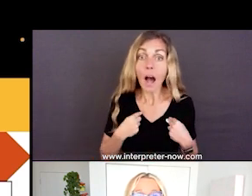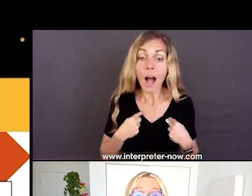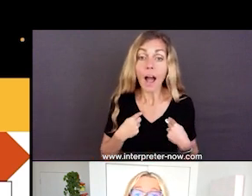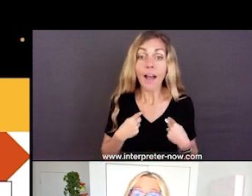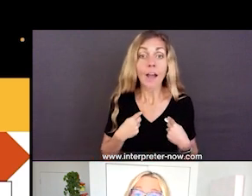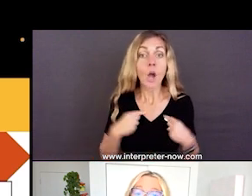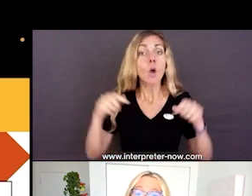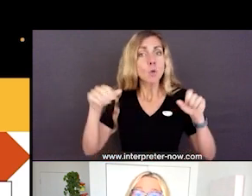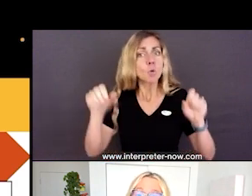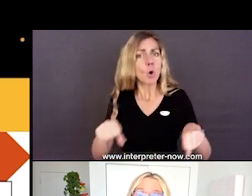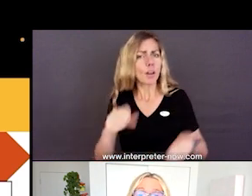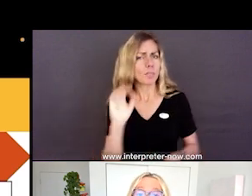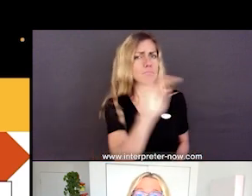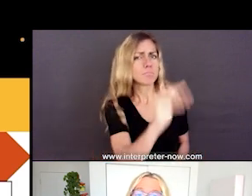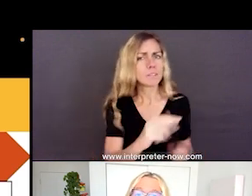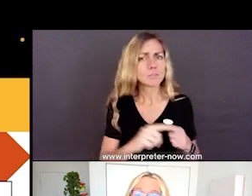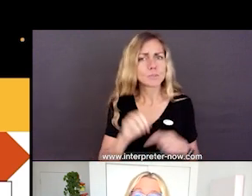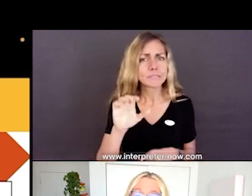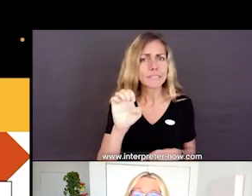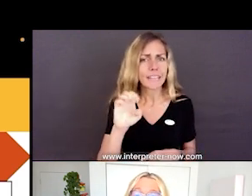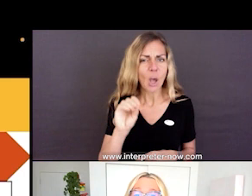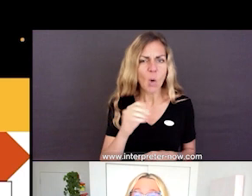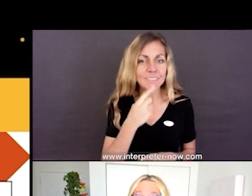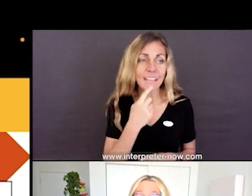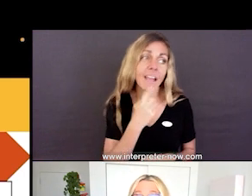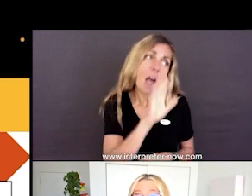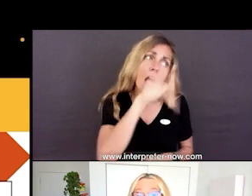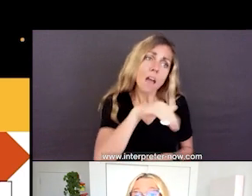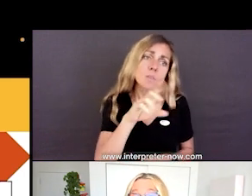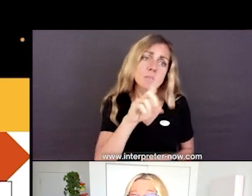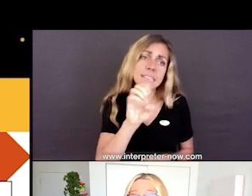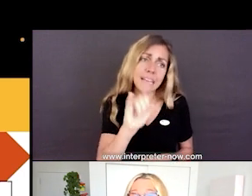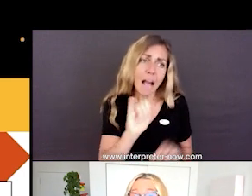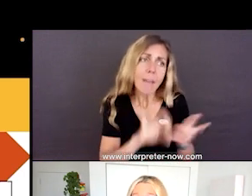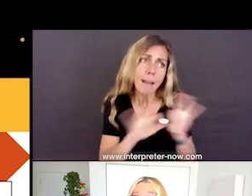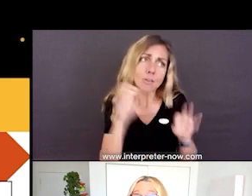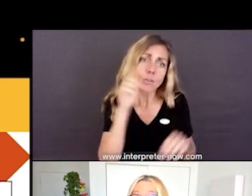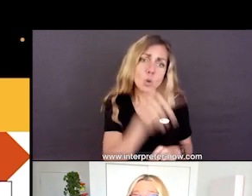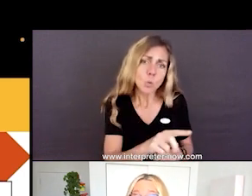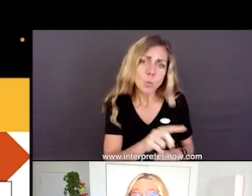I know diversity, equity, and inclusion matters to you. So I wanted to let you know that when you said that someone checks all the boxes, it